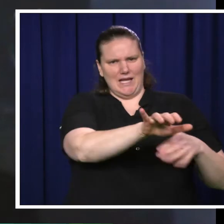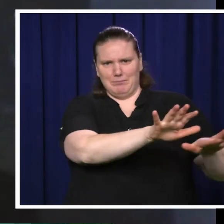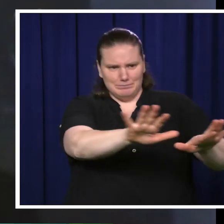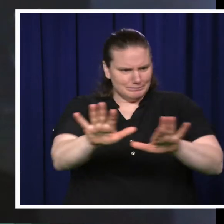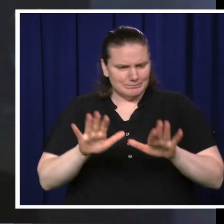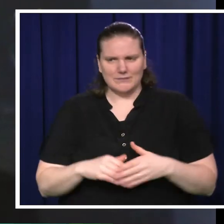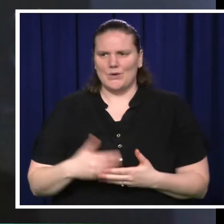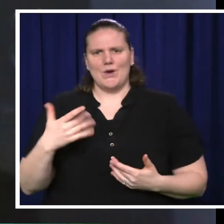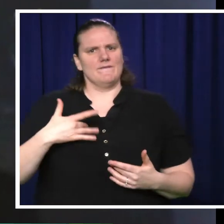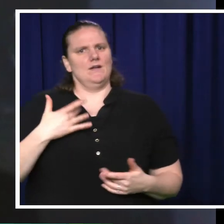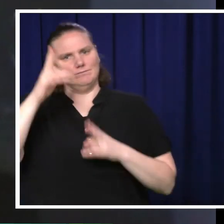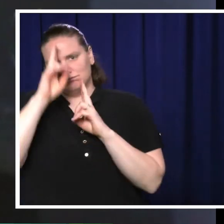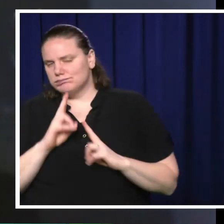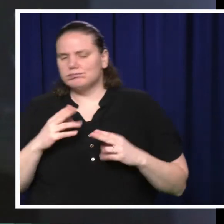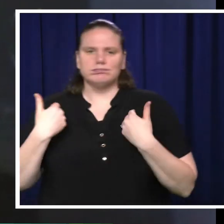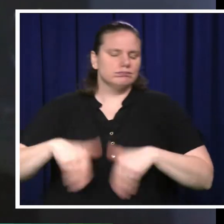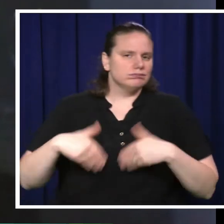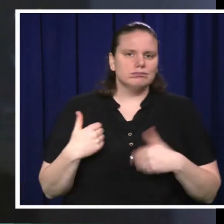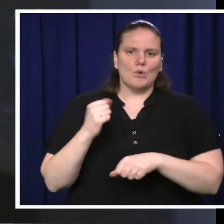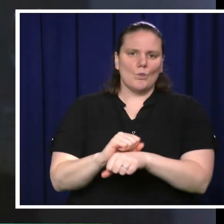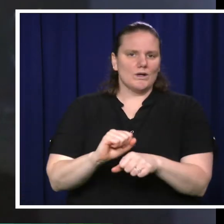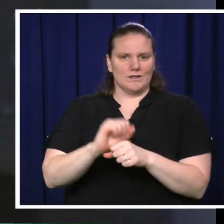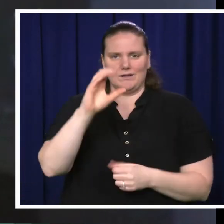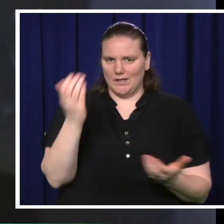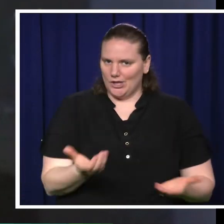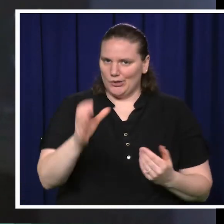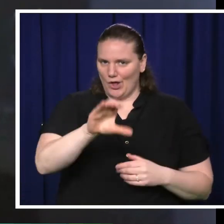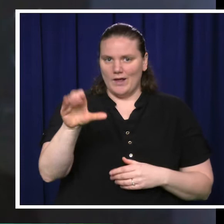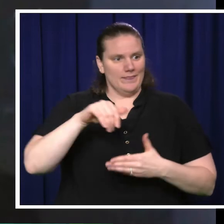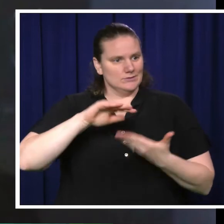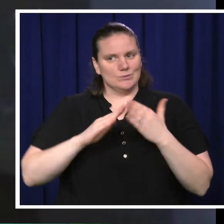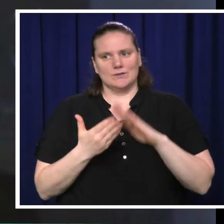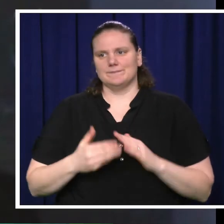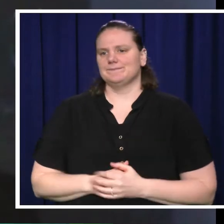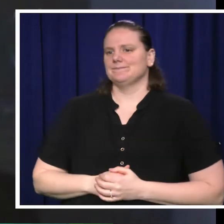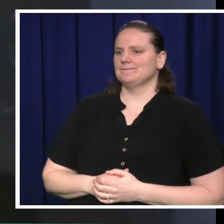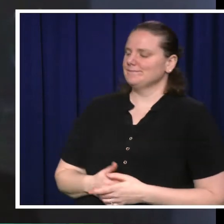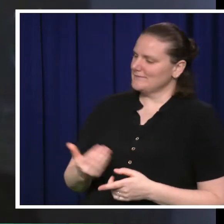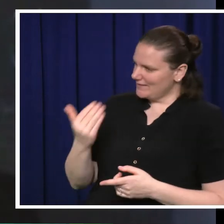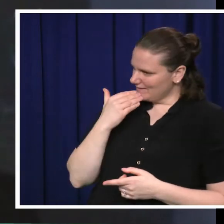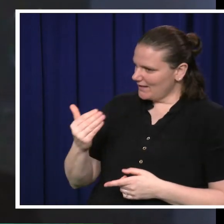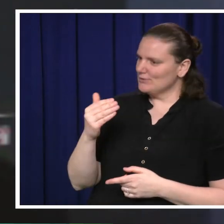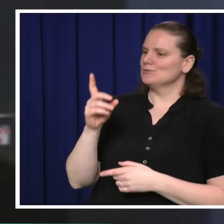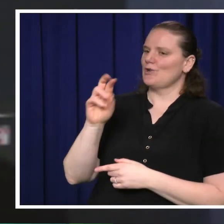And I just want to reiterate how privileged I am to be working in Clark County in this community.